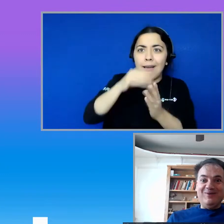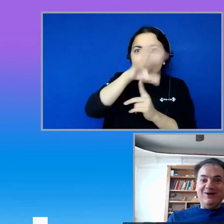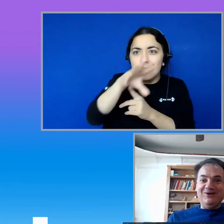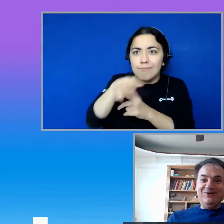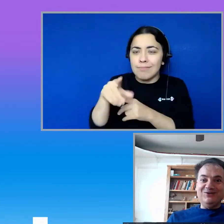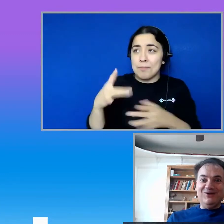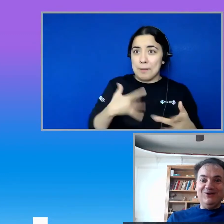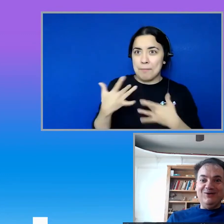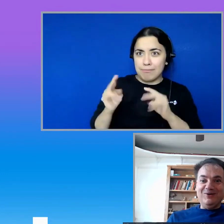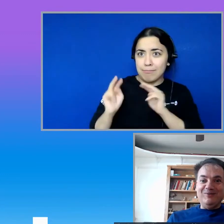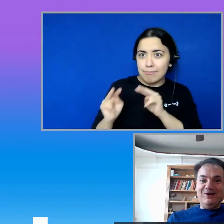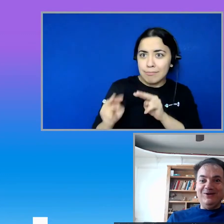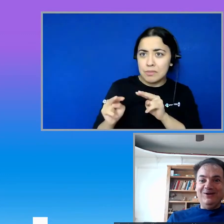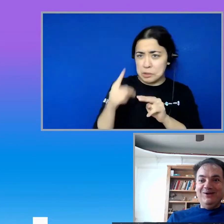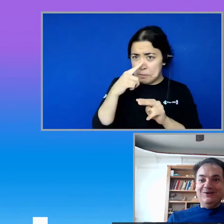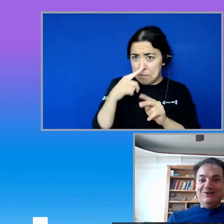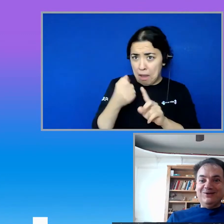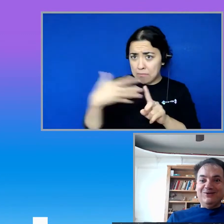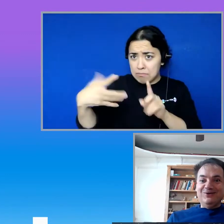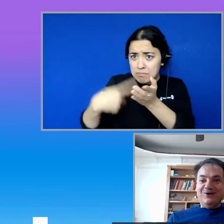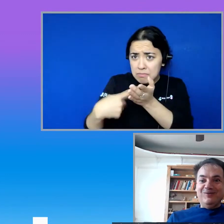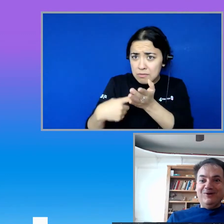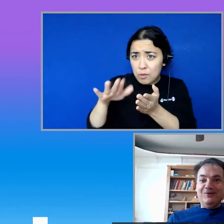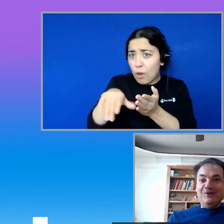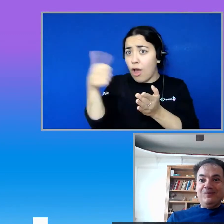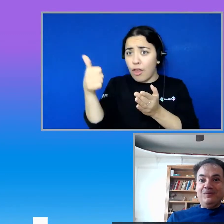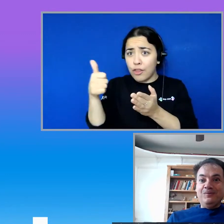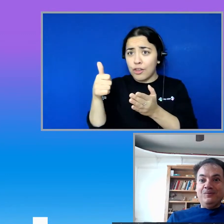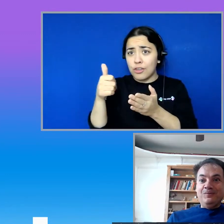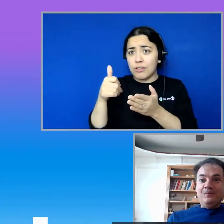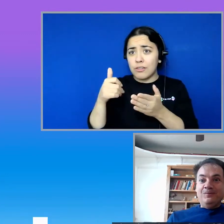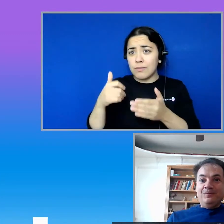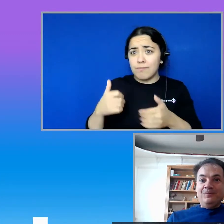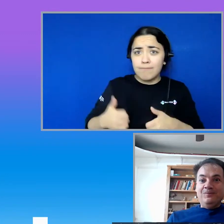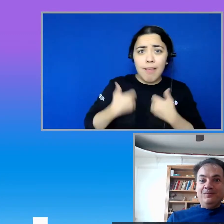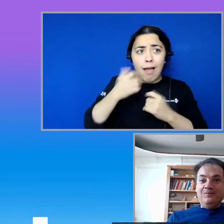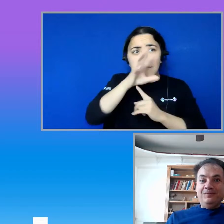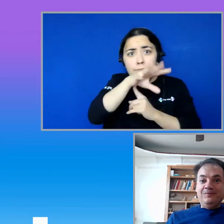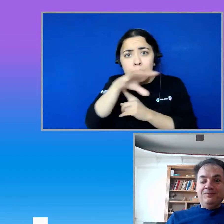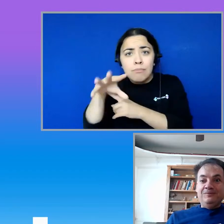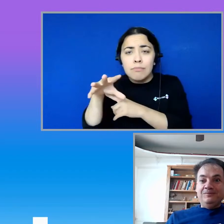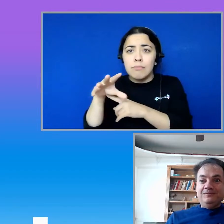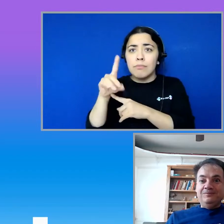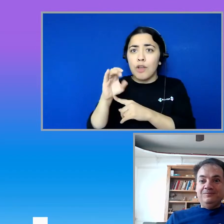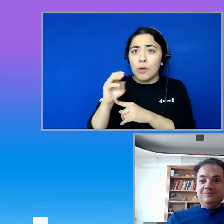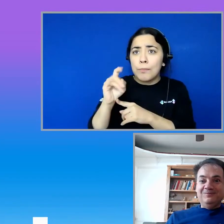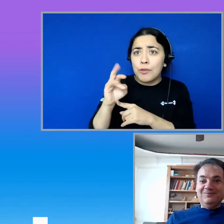again, people need to be excited about. Can you share a little bit about this other documentary?